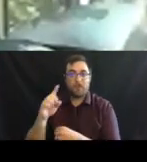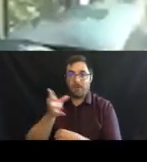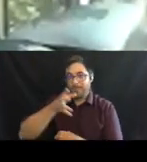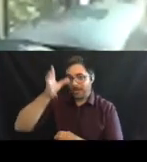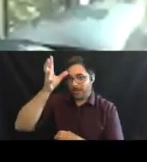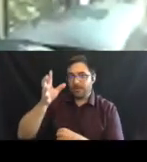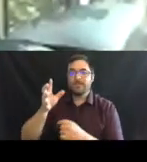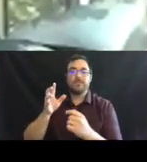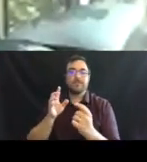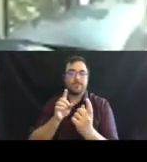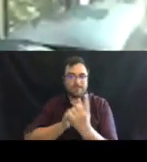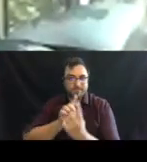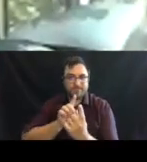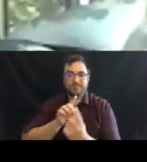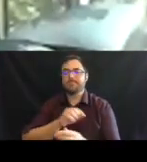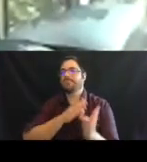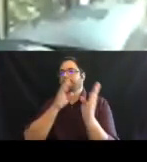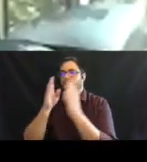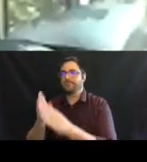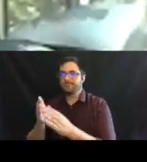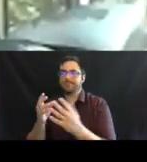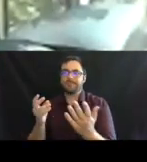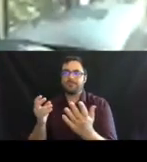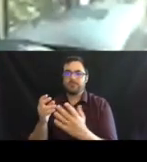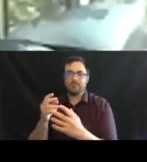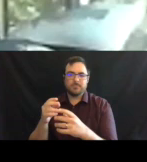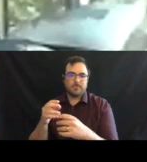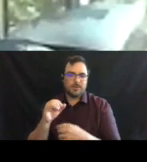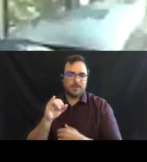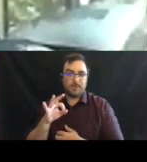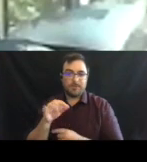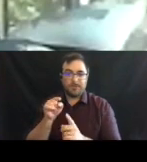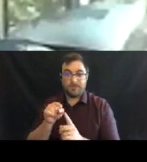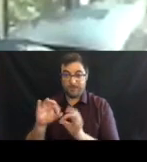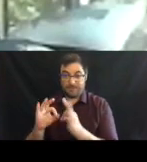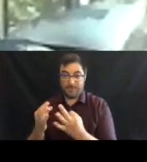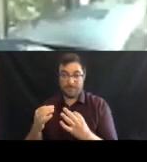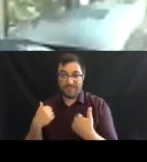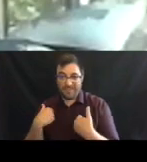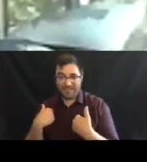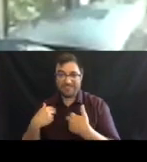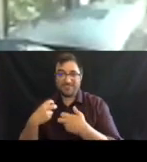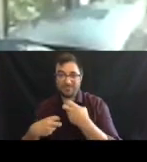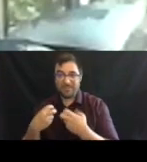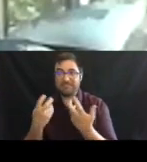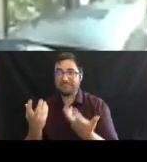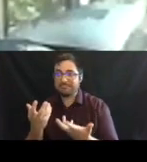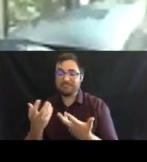support in case families have real barriers to getting into traditional follow-up care so